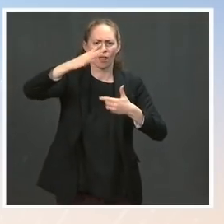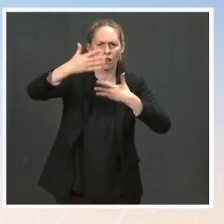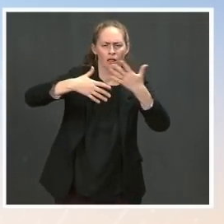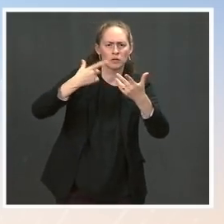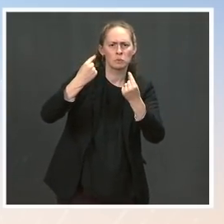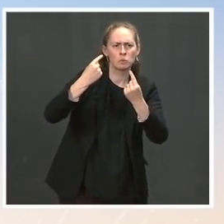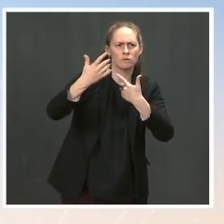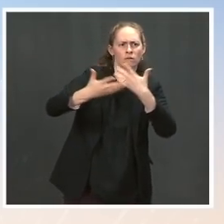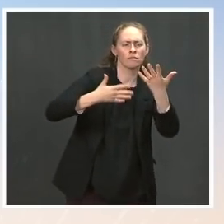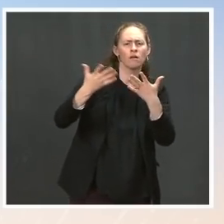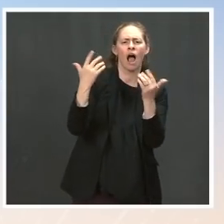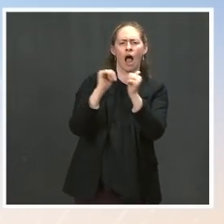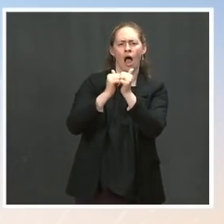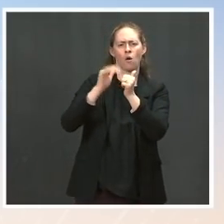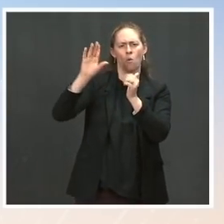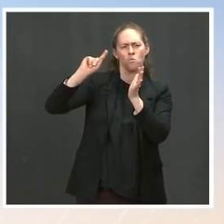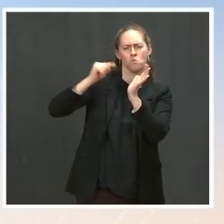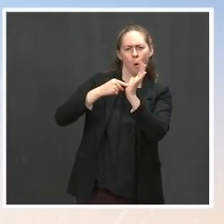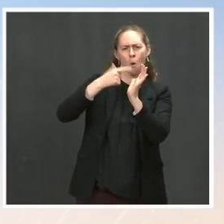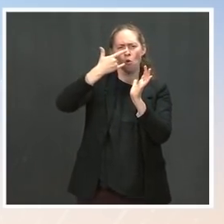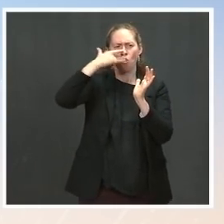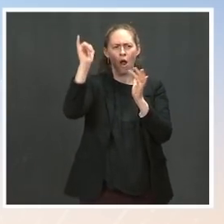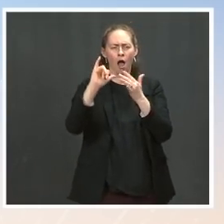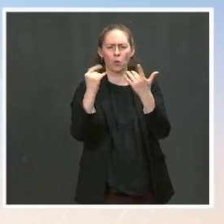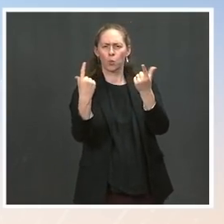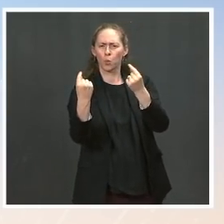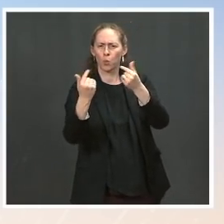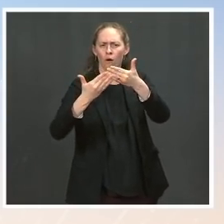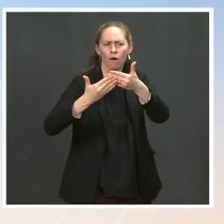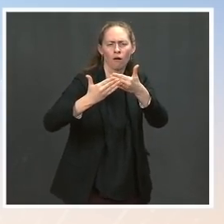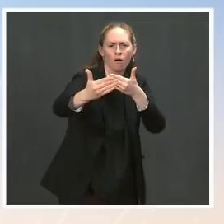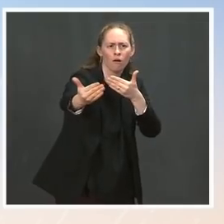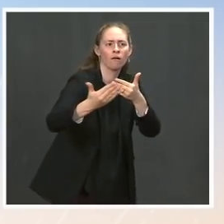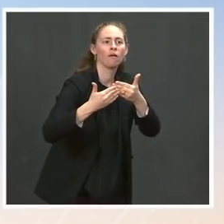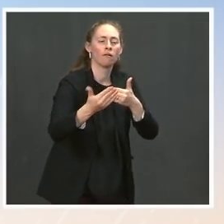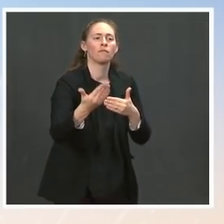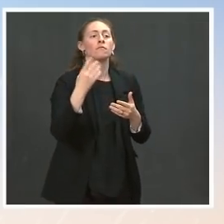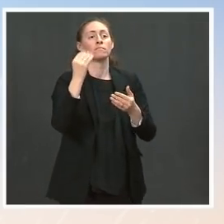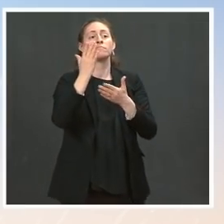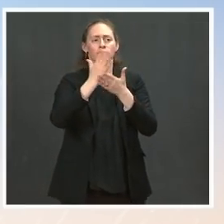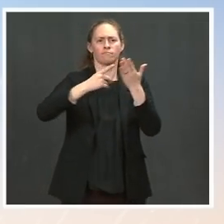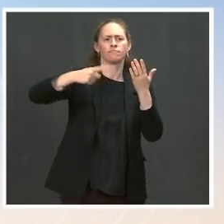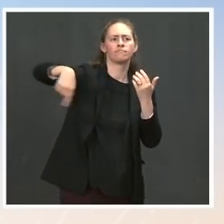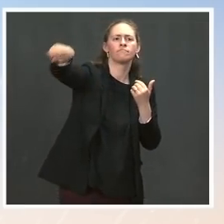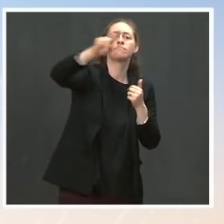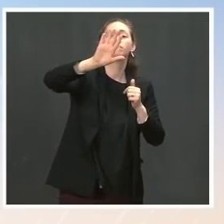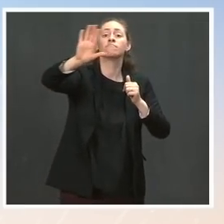and the path forward there. So there are a range of officials who will continue to do this work. We were fortunate to have the work